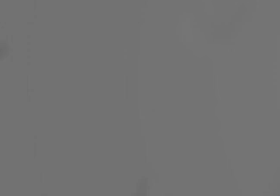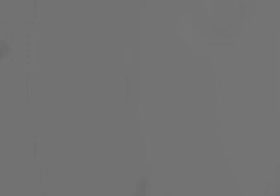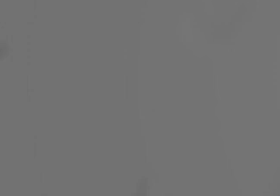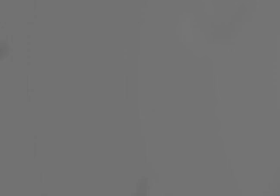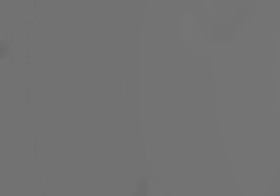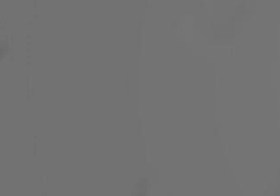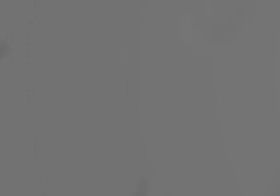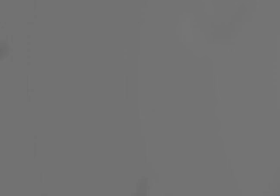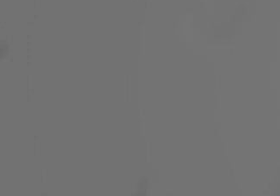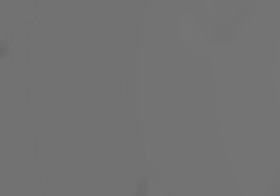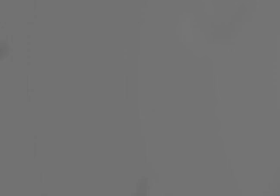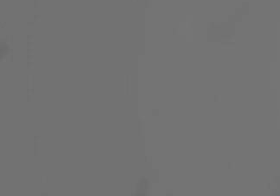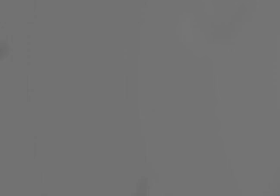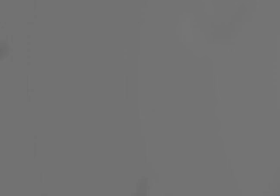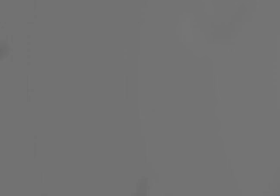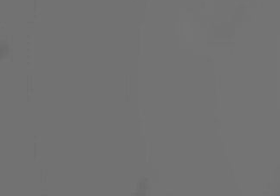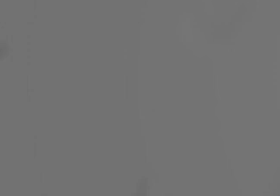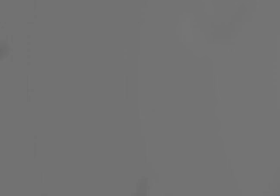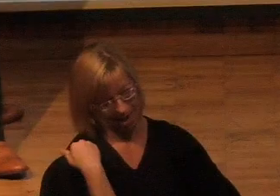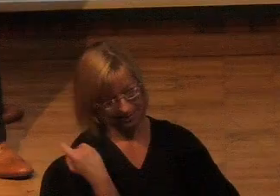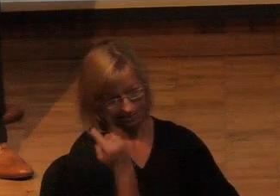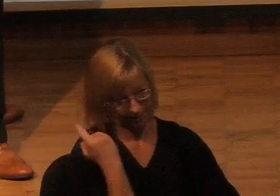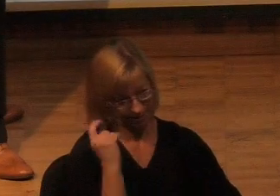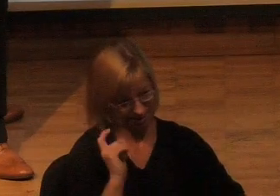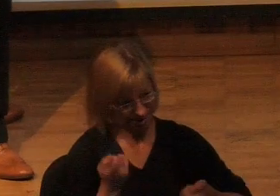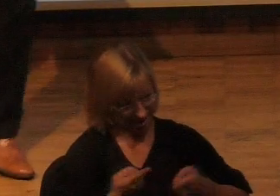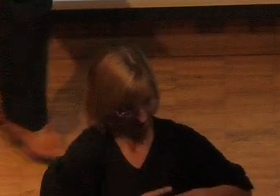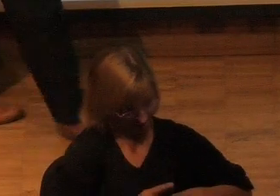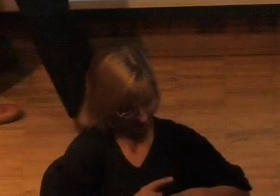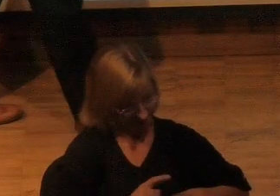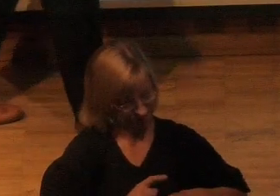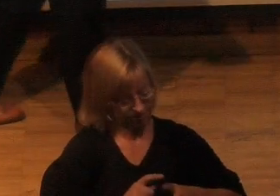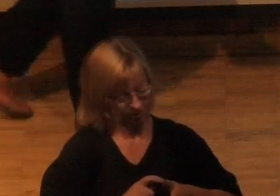You start in one time, you project yourself back, change something about that time,